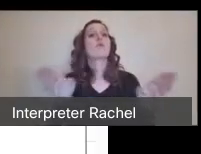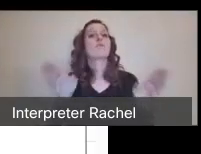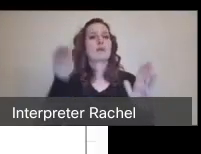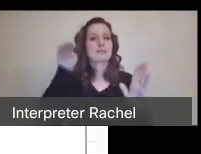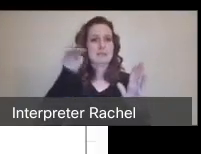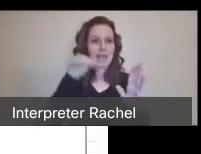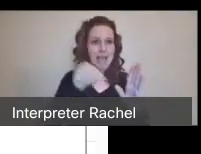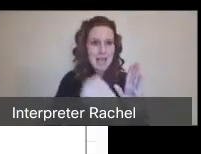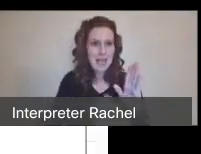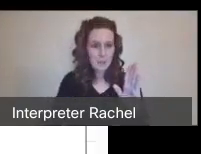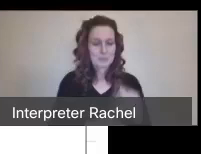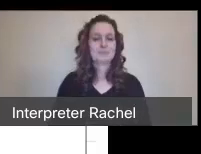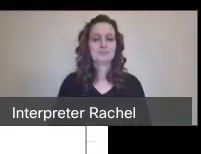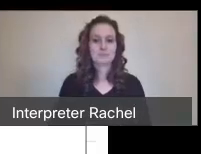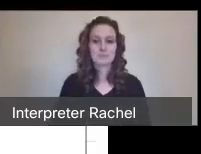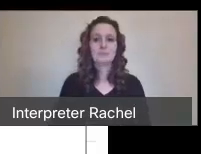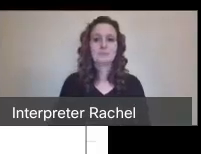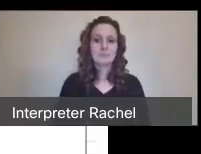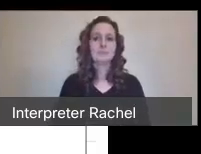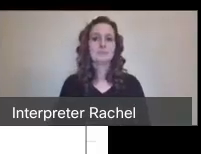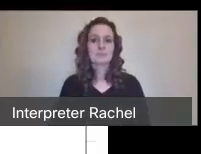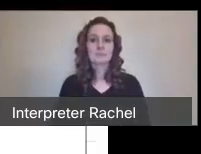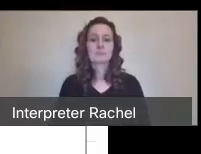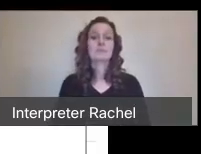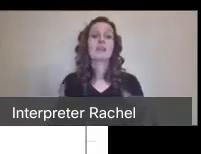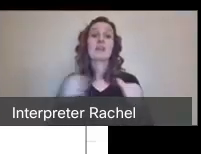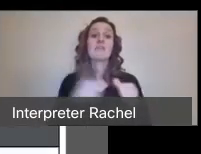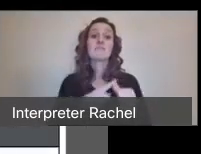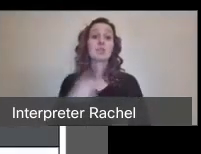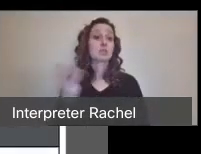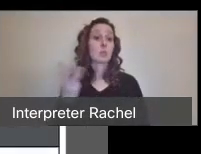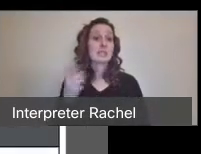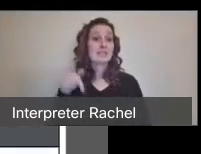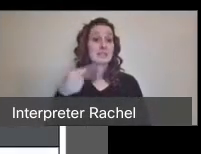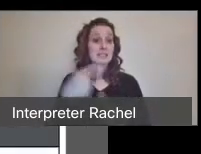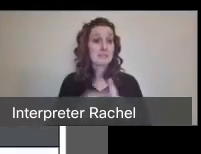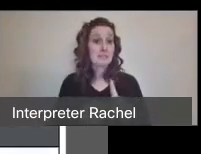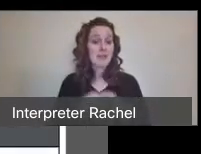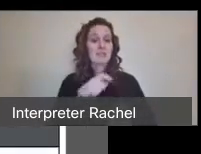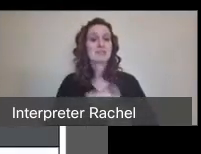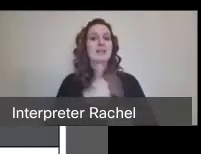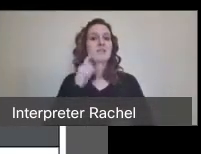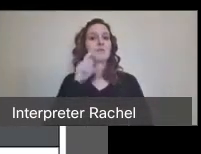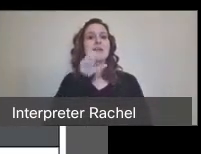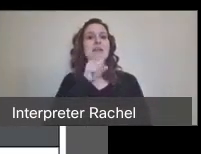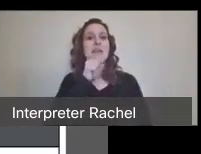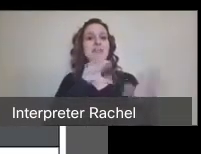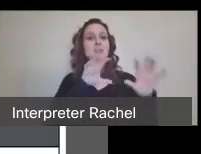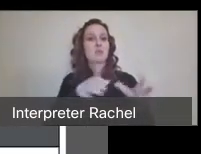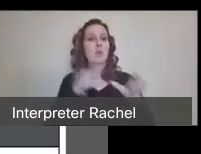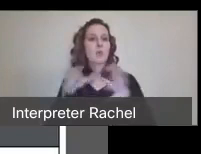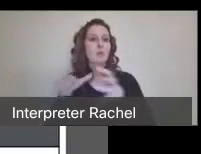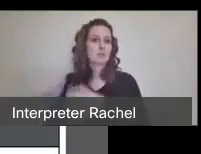It's the first Wednesday of the month so it's time for our age cohort chart. Just